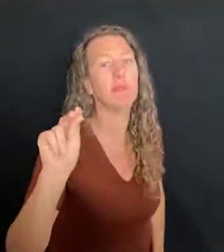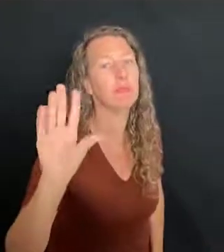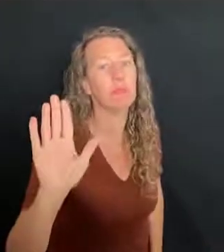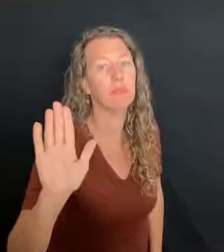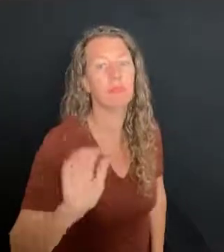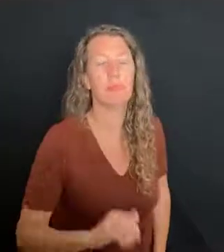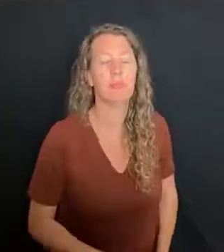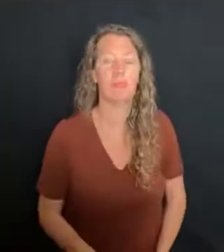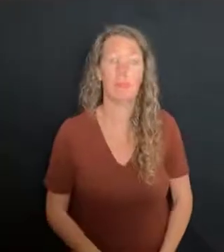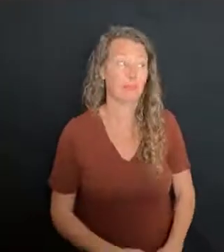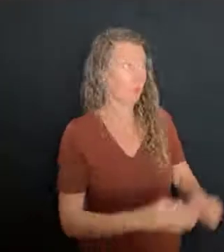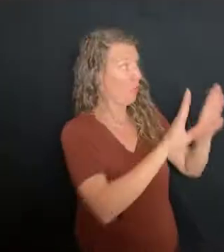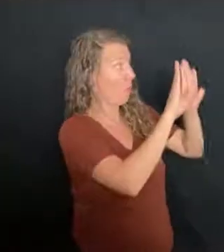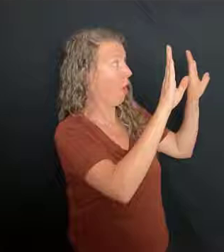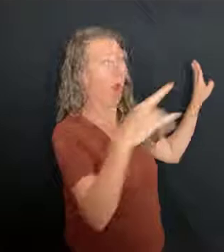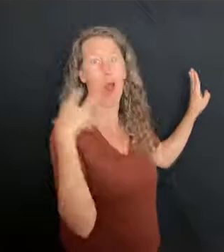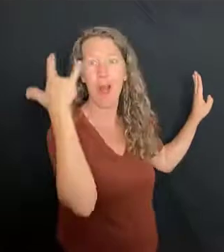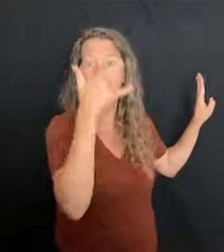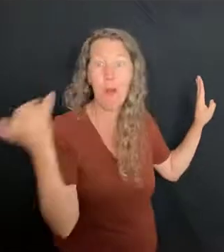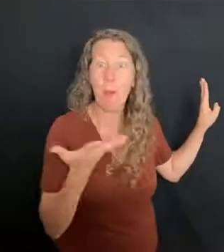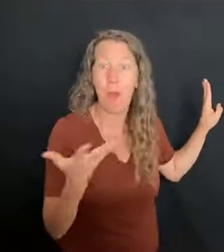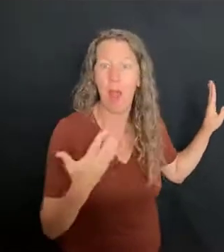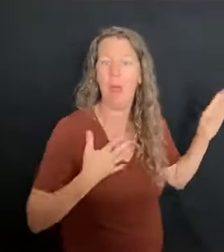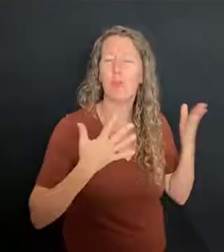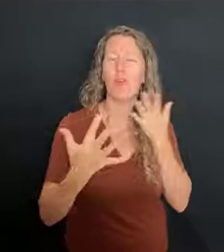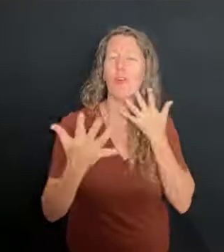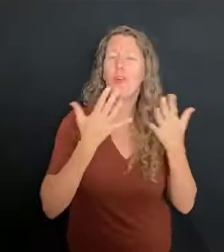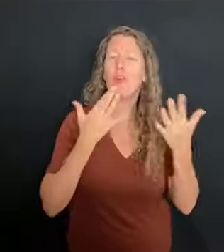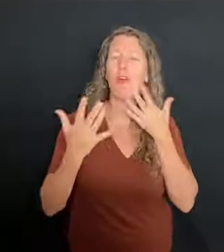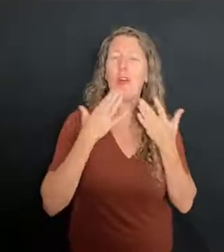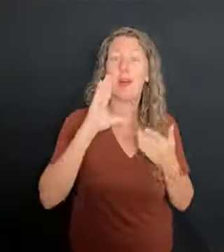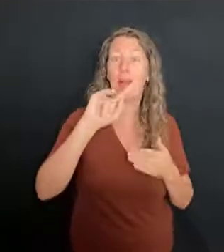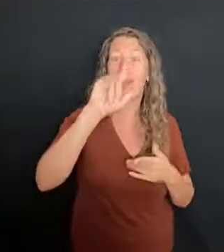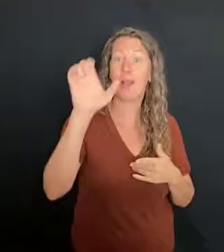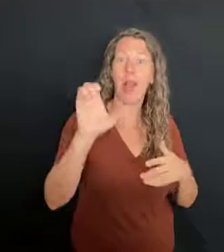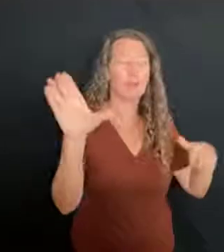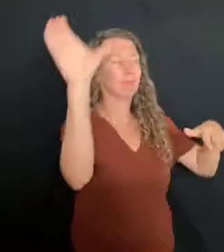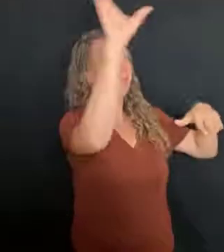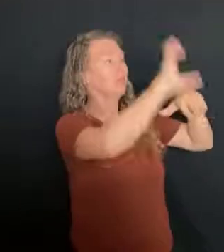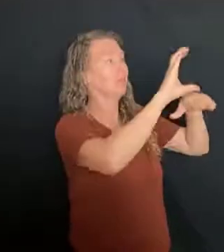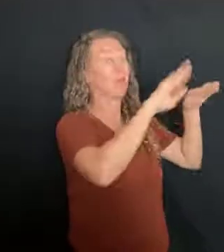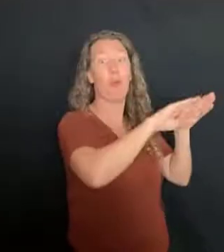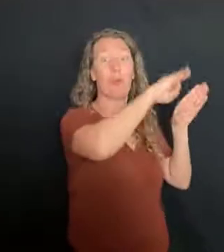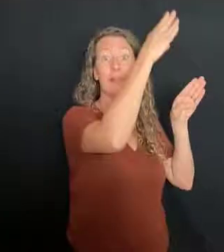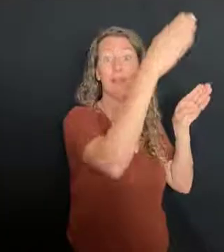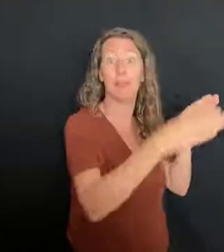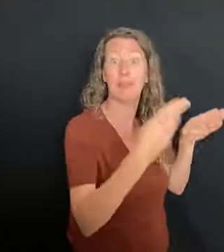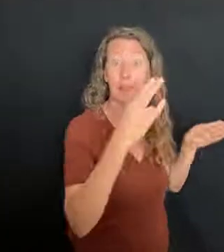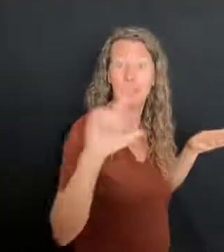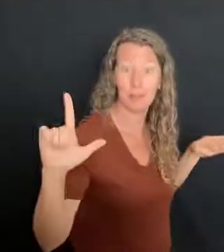[Joel Snyder] On a wall, a drawing shows a colorful castle on a Hill. Crayons lie on a carpet beneath the wall.